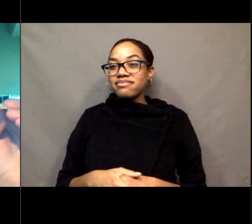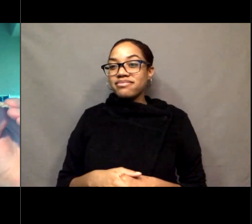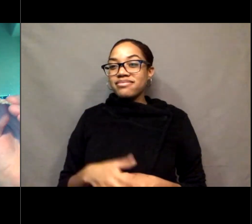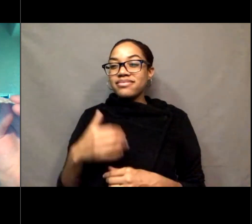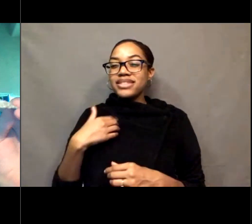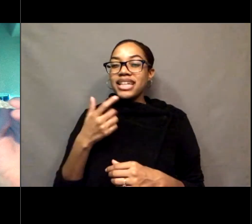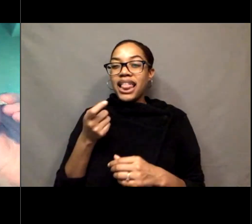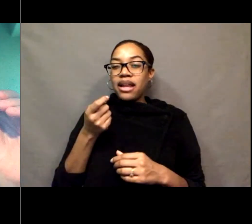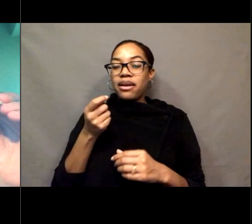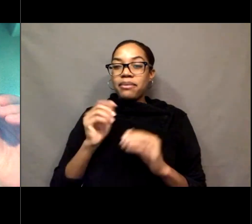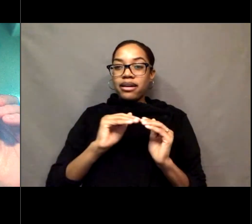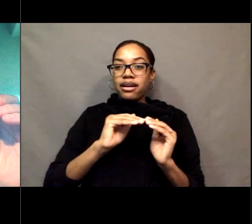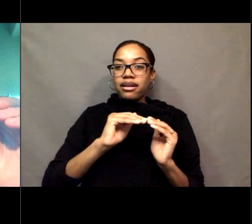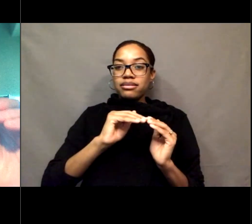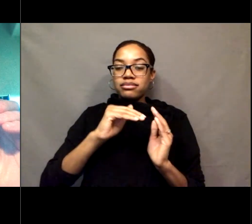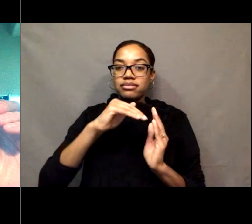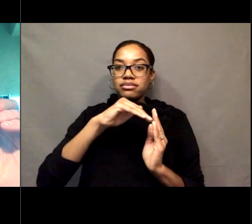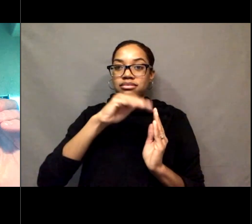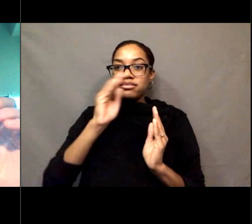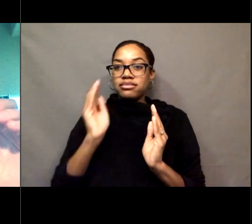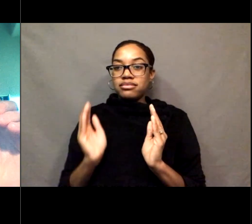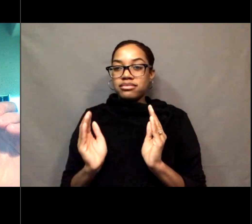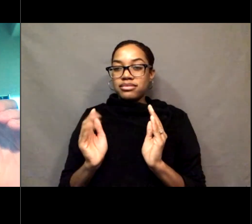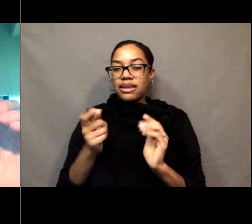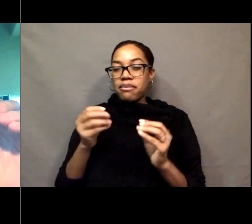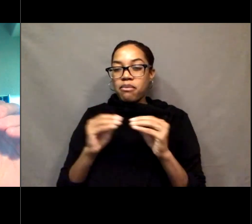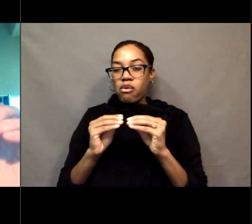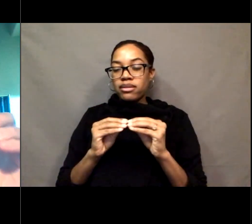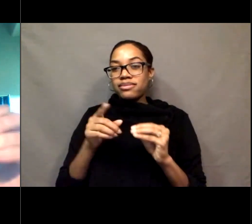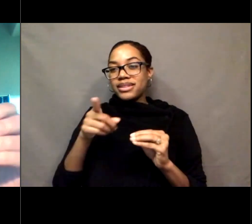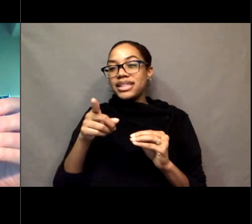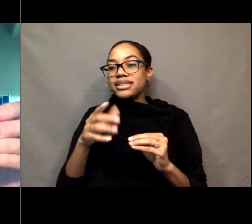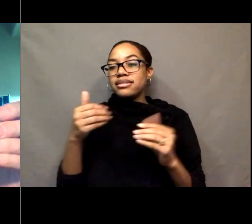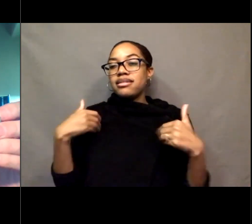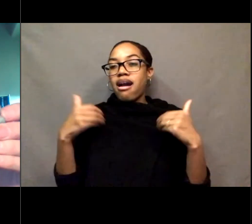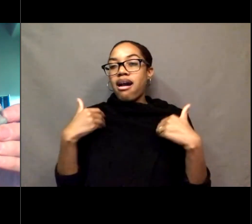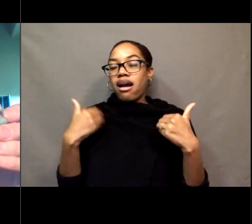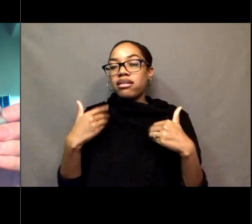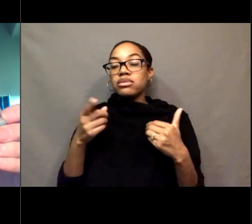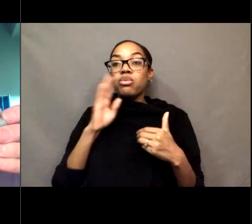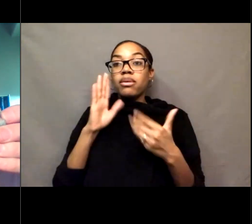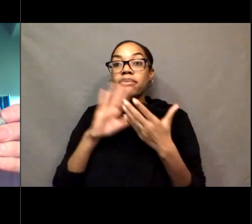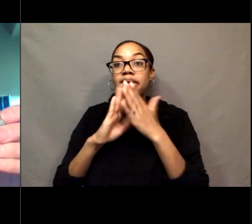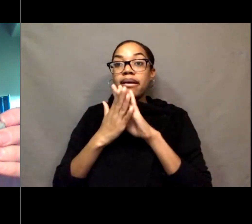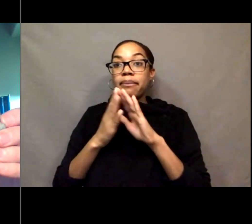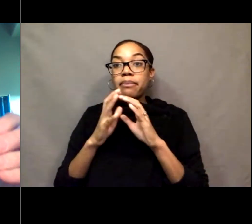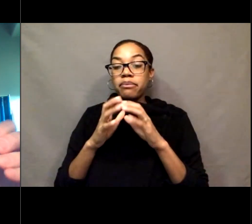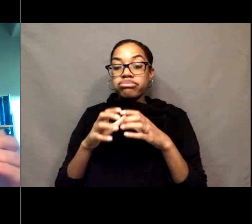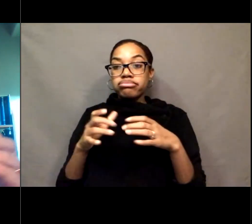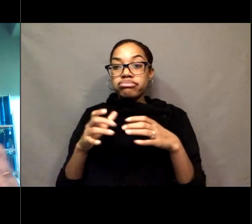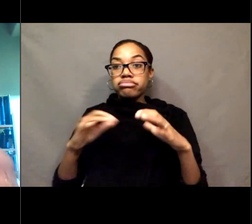and actually as they get older they get much more domy. This is a young one. They get about three times as big as this one here.